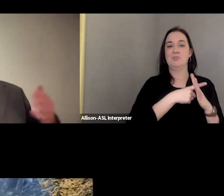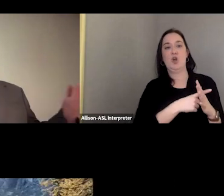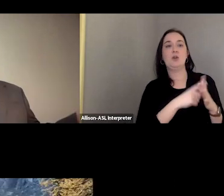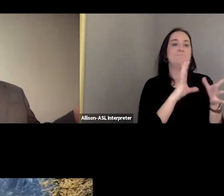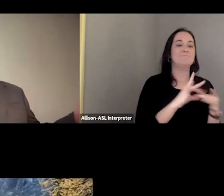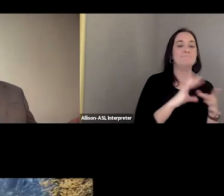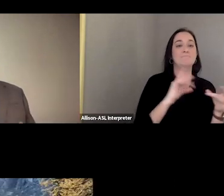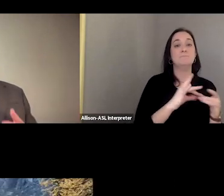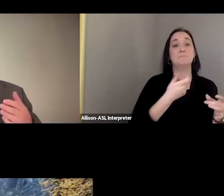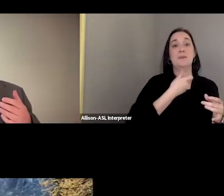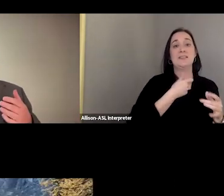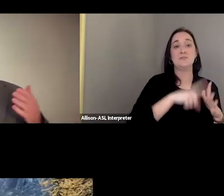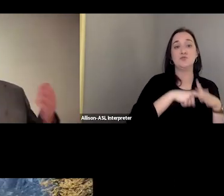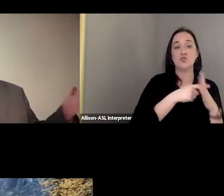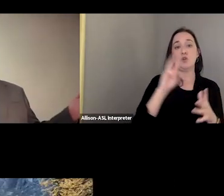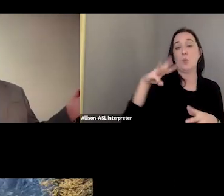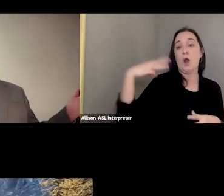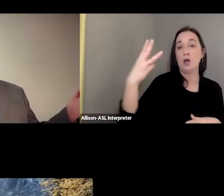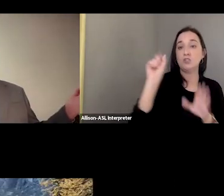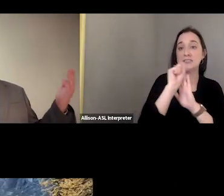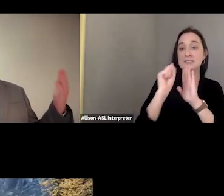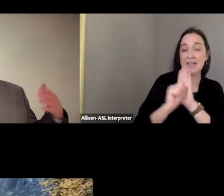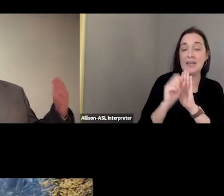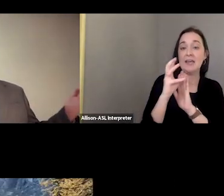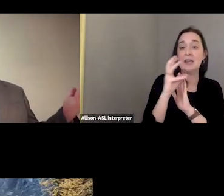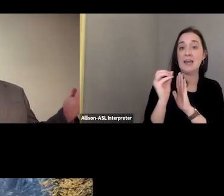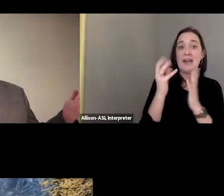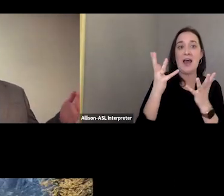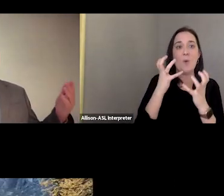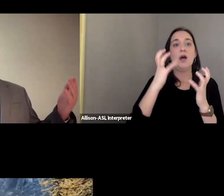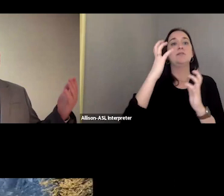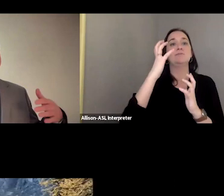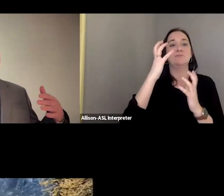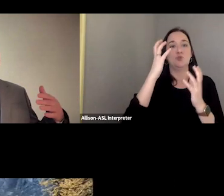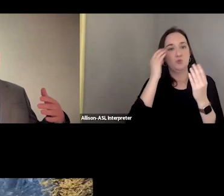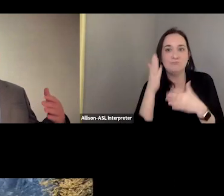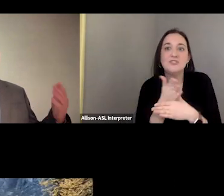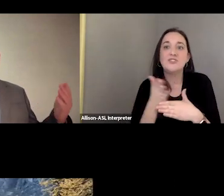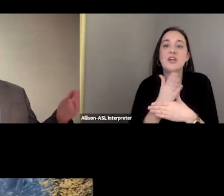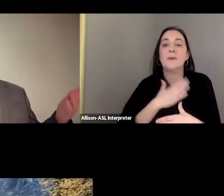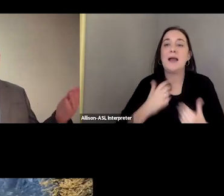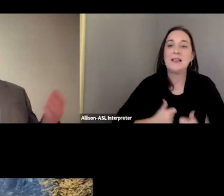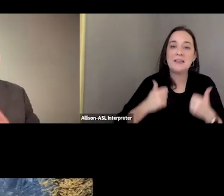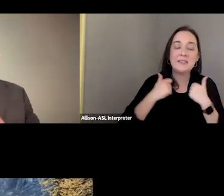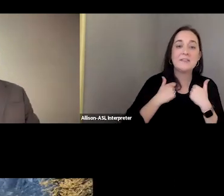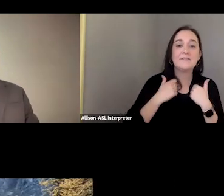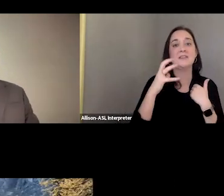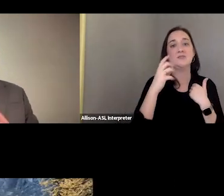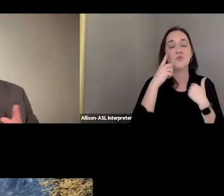in Washington State, and I want to acknowledge where I live and work actually is unceded land by the Coastal Salish people,